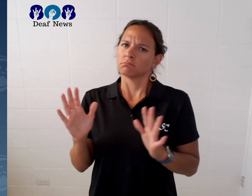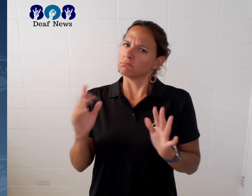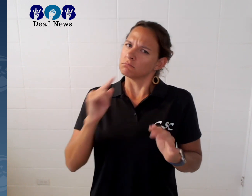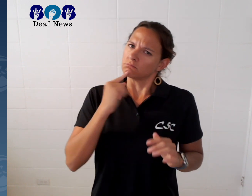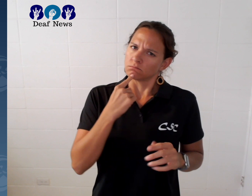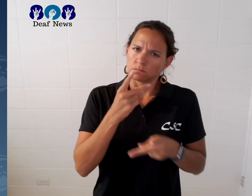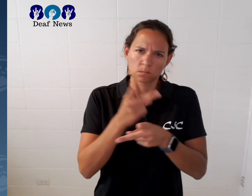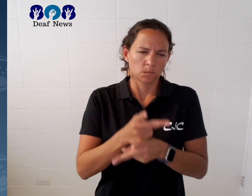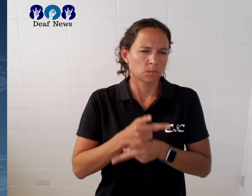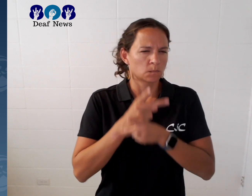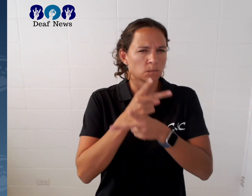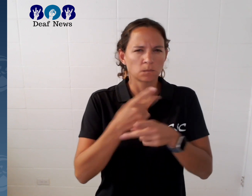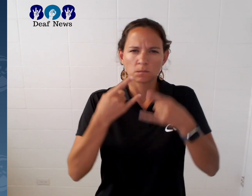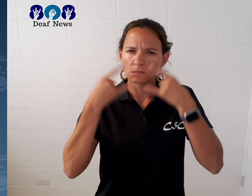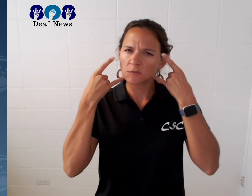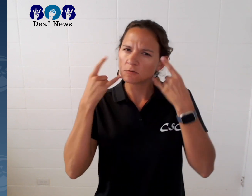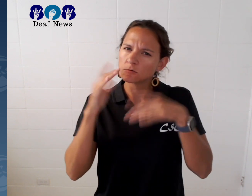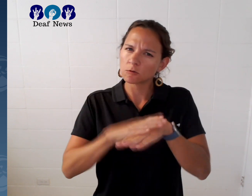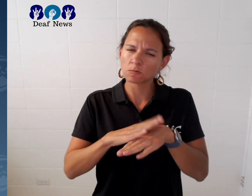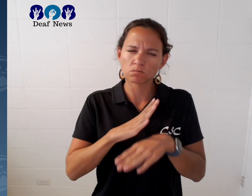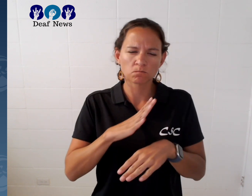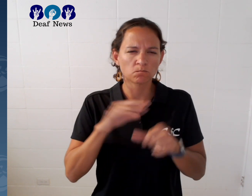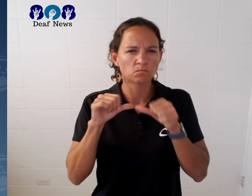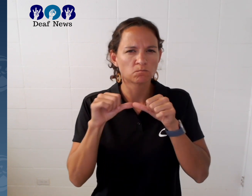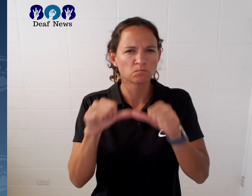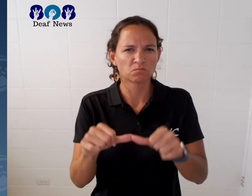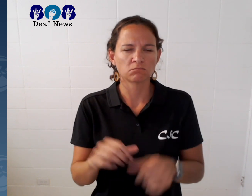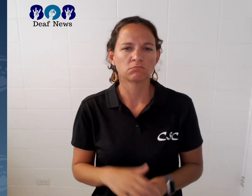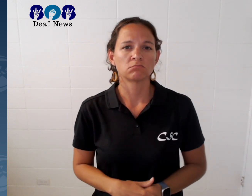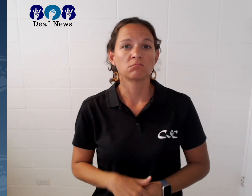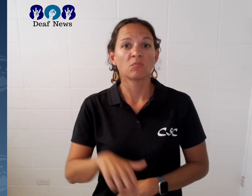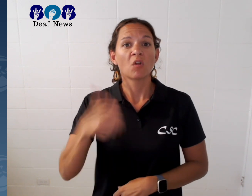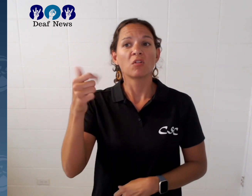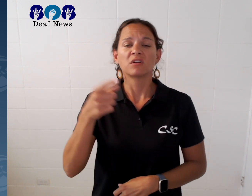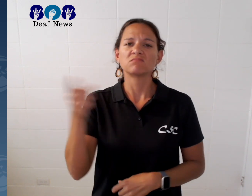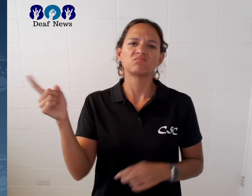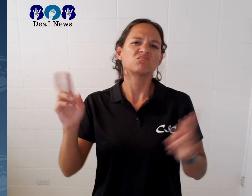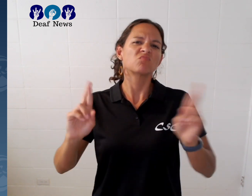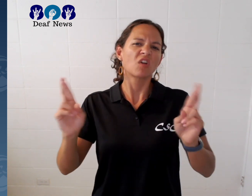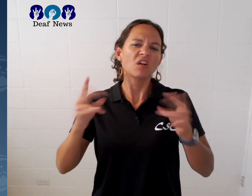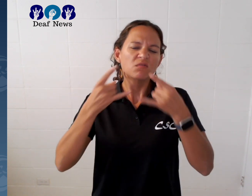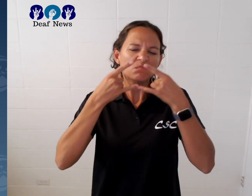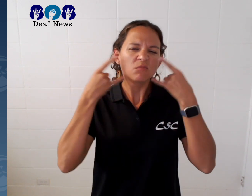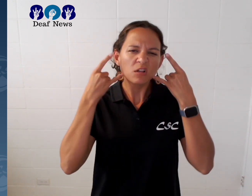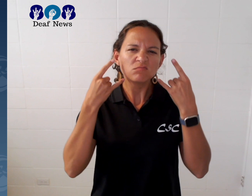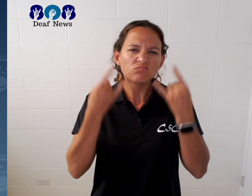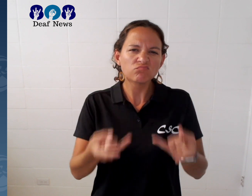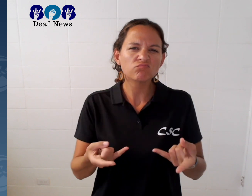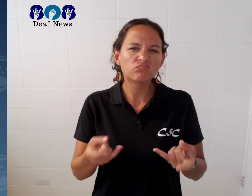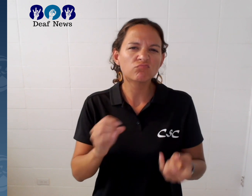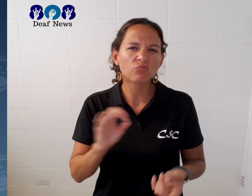One family member said, “it is so important to be cautious and continue to wear your mask.”